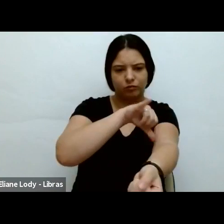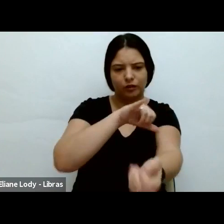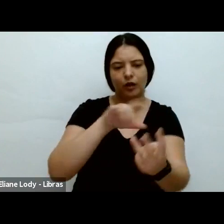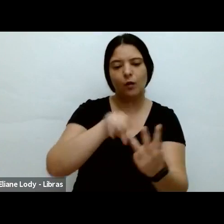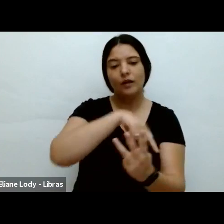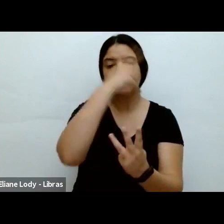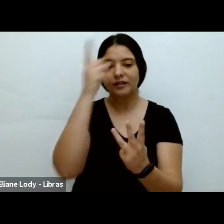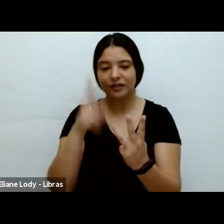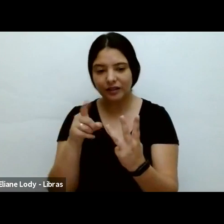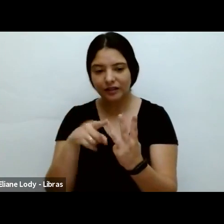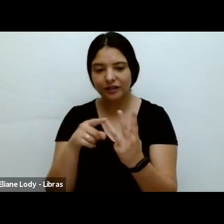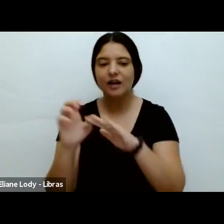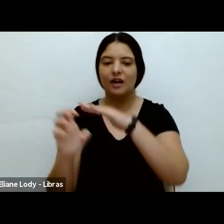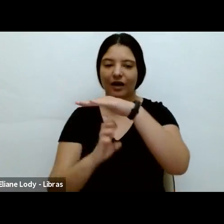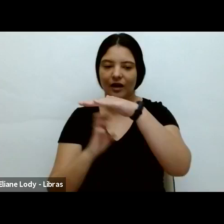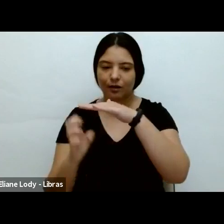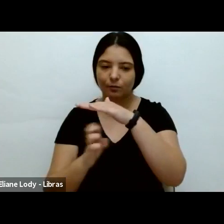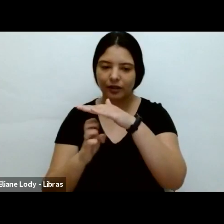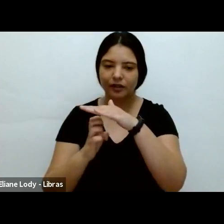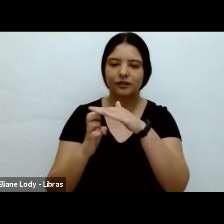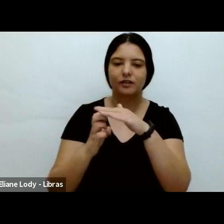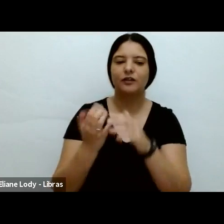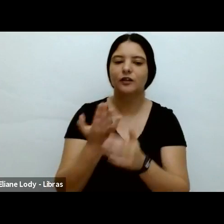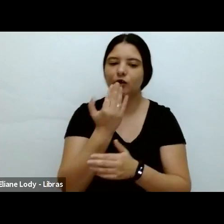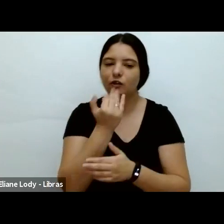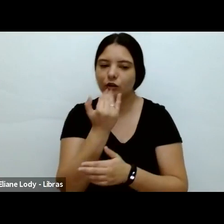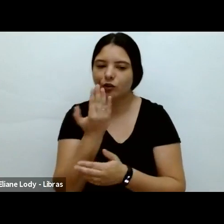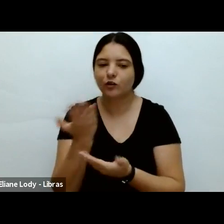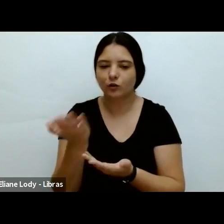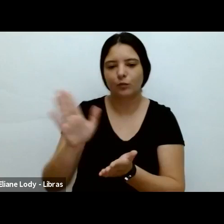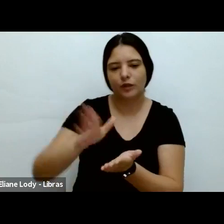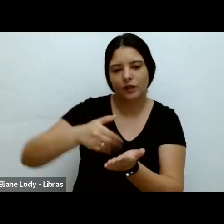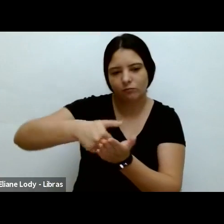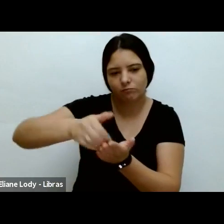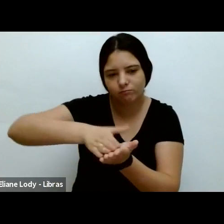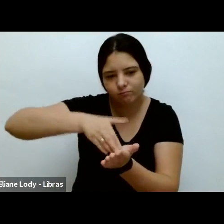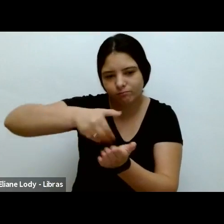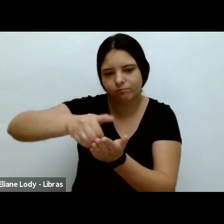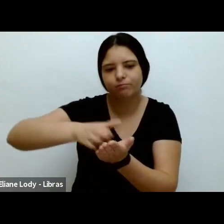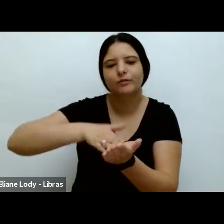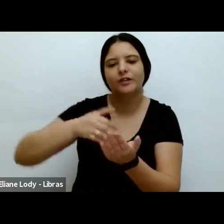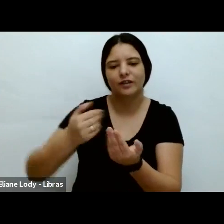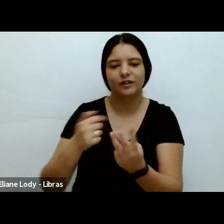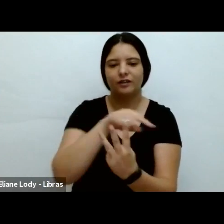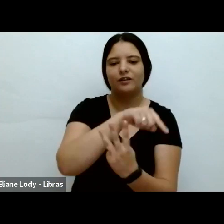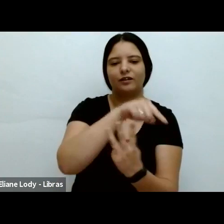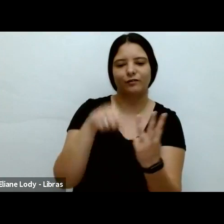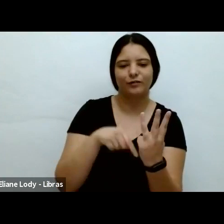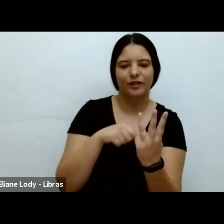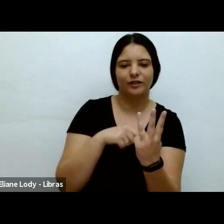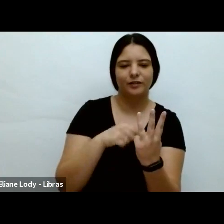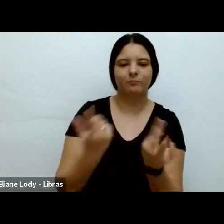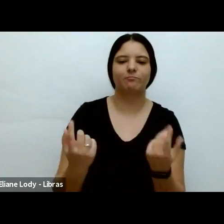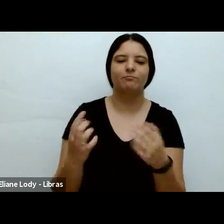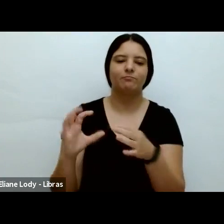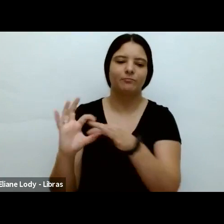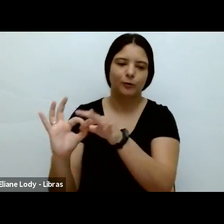And finally, they're more grind. And finally, they're more grind for that